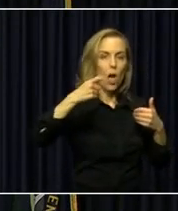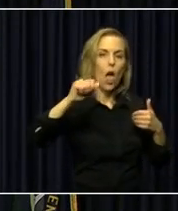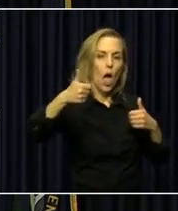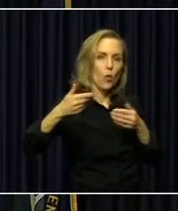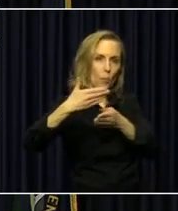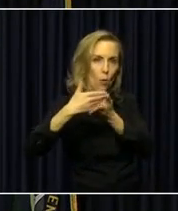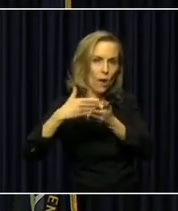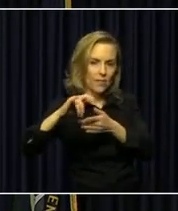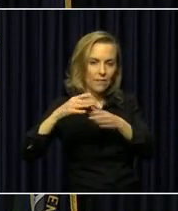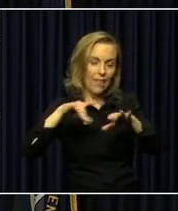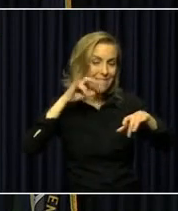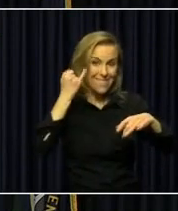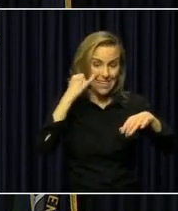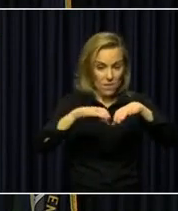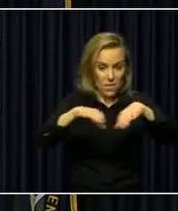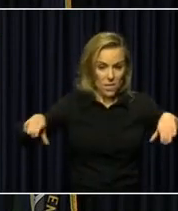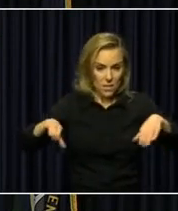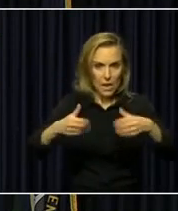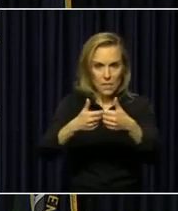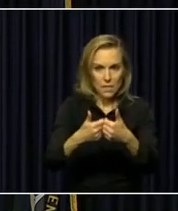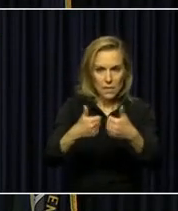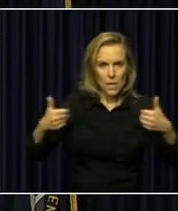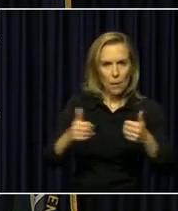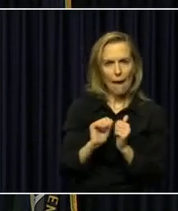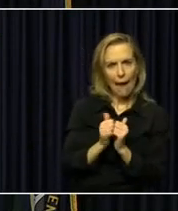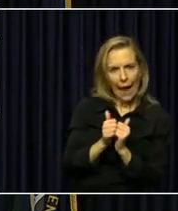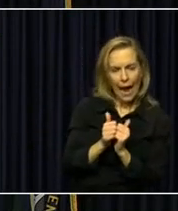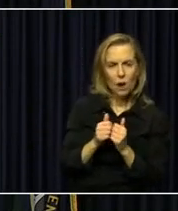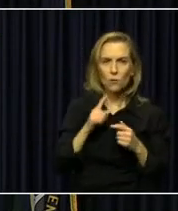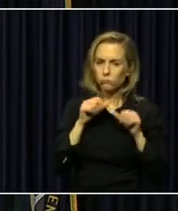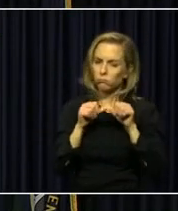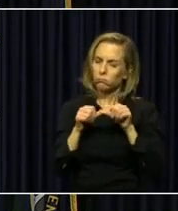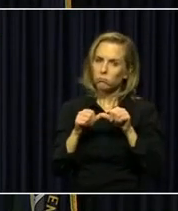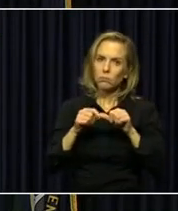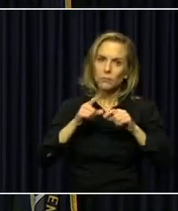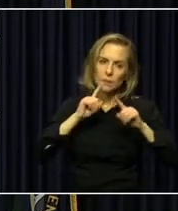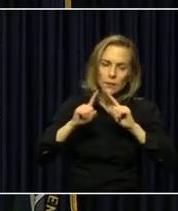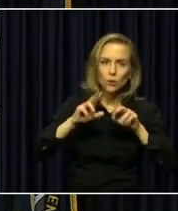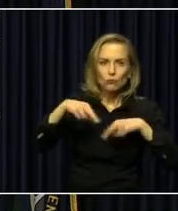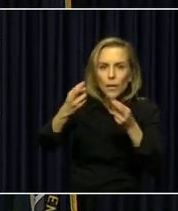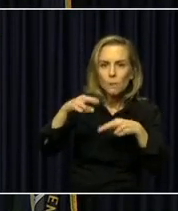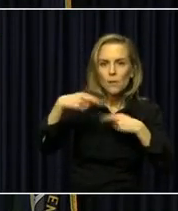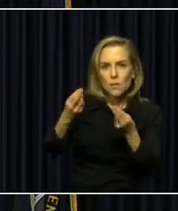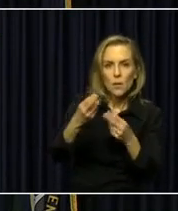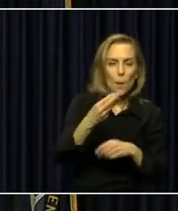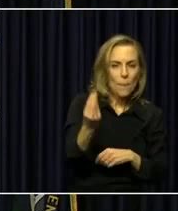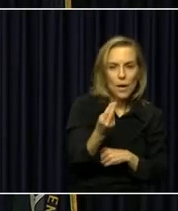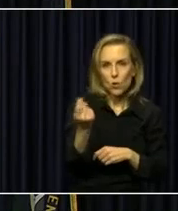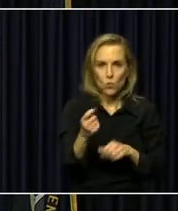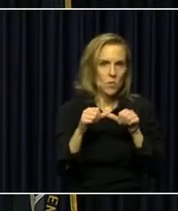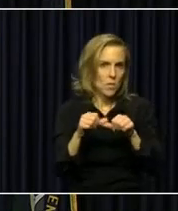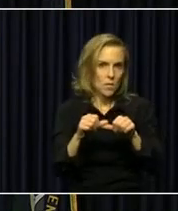THEY'RE COMING UP WITH WHAT'S CALLED A TRAUMA PLAN. YOU HEARD DR. STACK TALK ABOUT